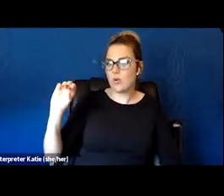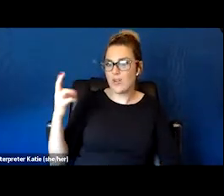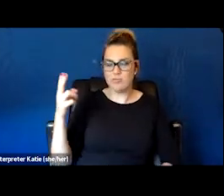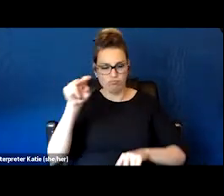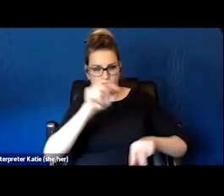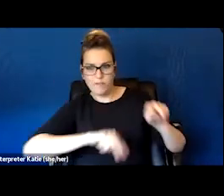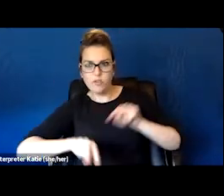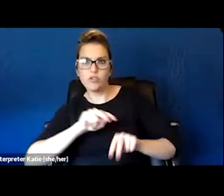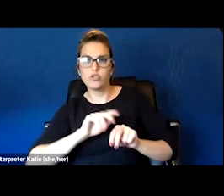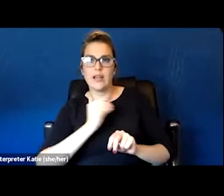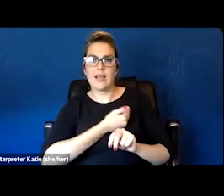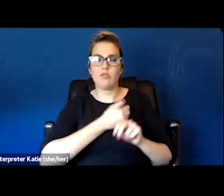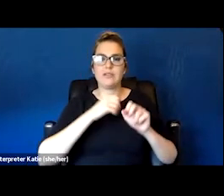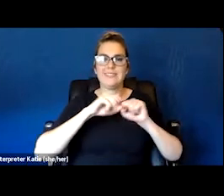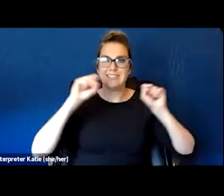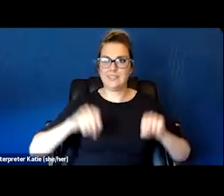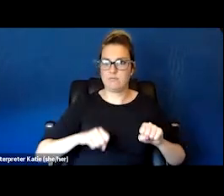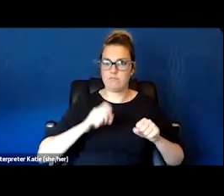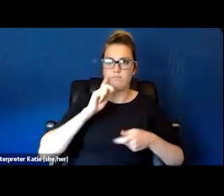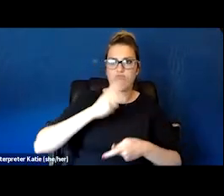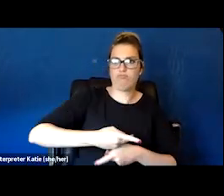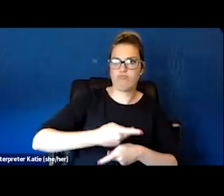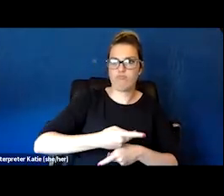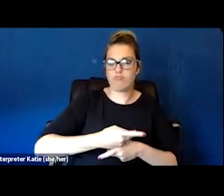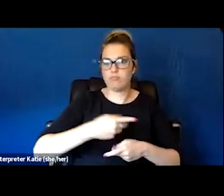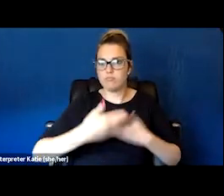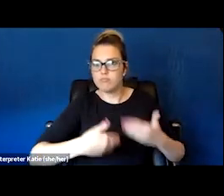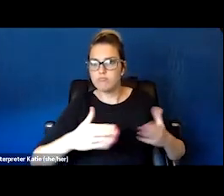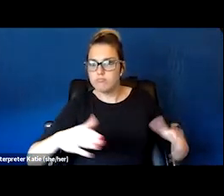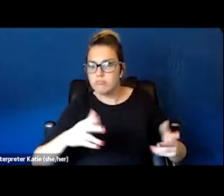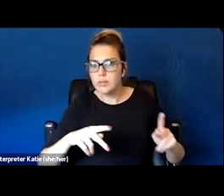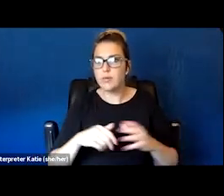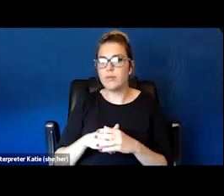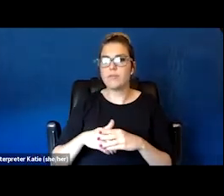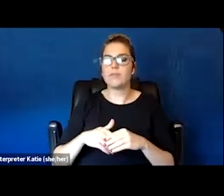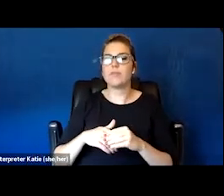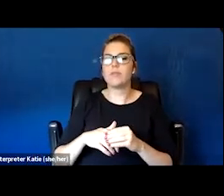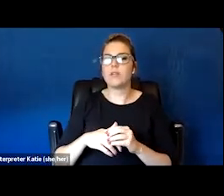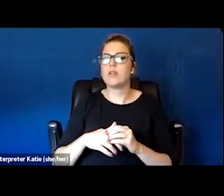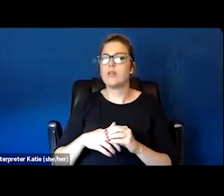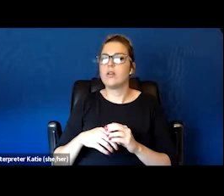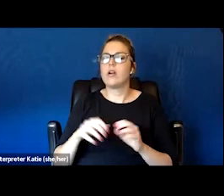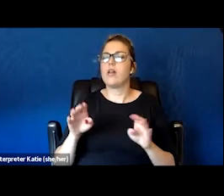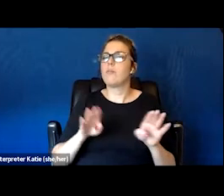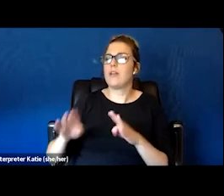One of those seats we have dedicated to Behavioral Health because we see the importance of that relationship,